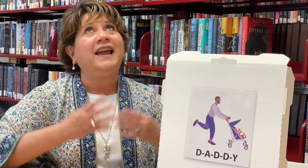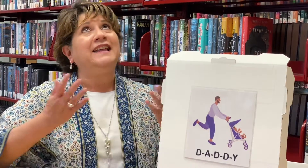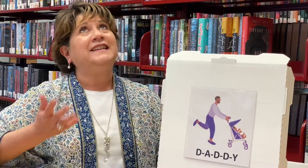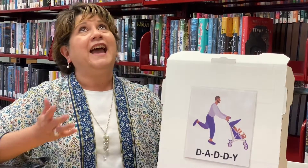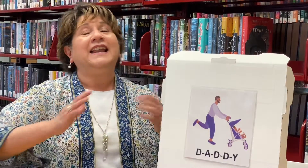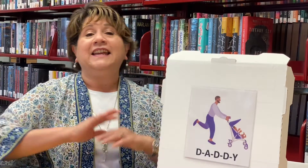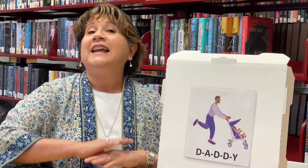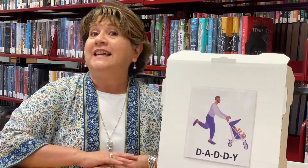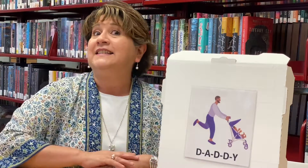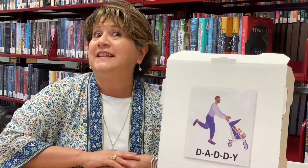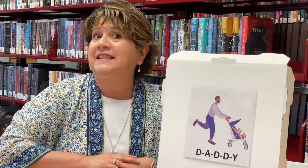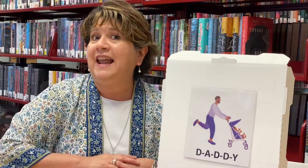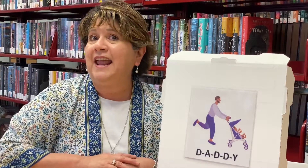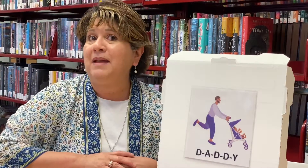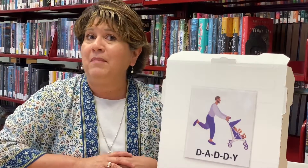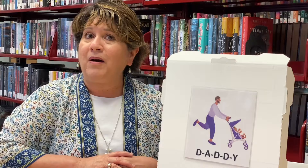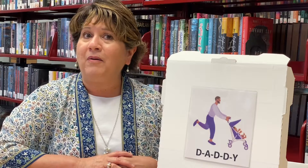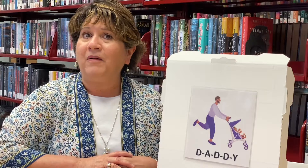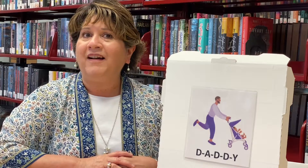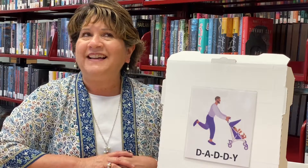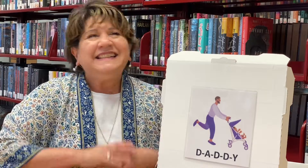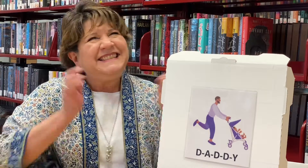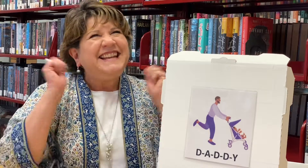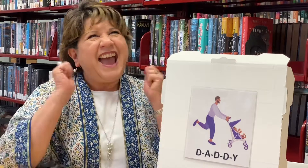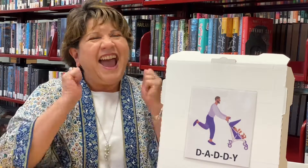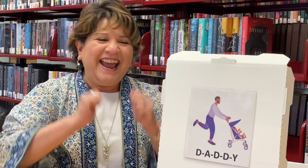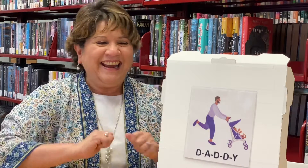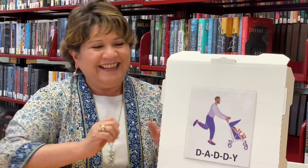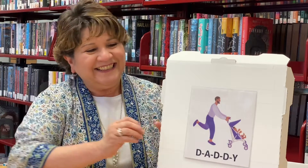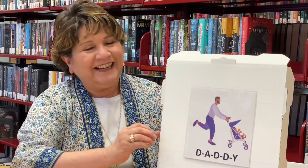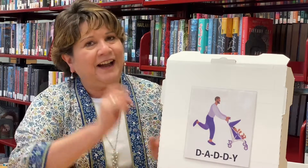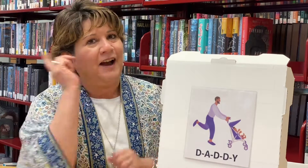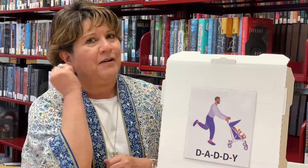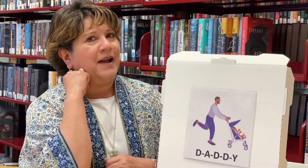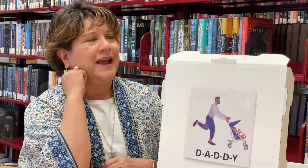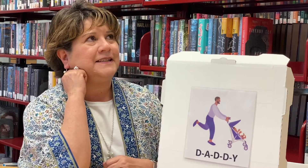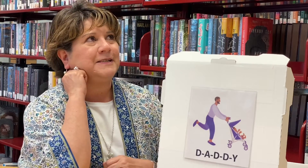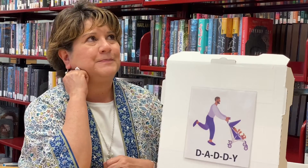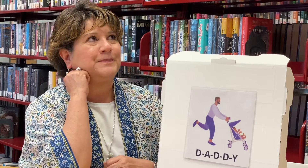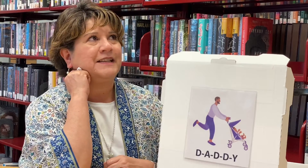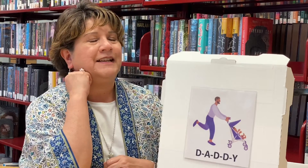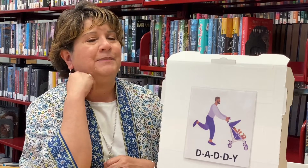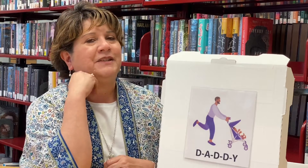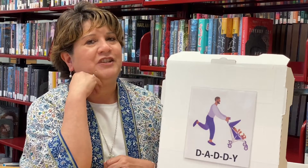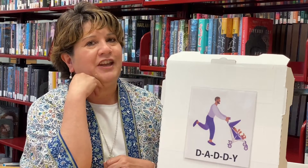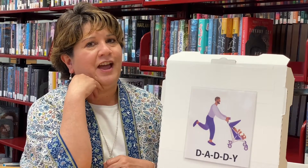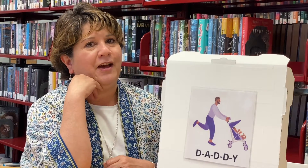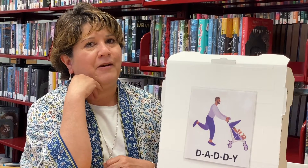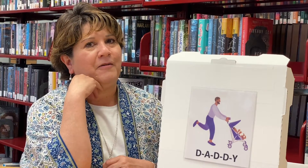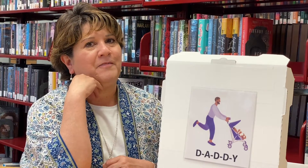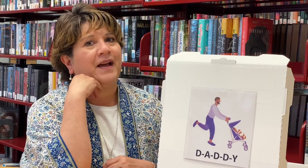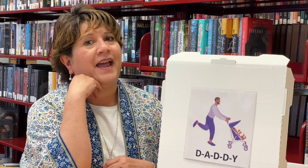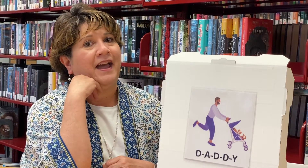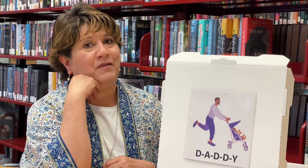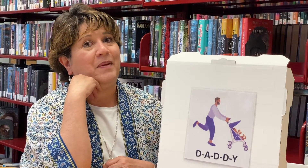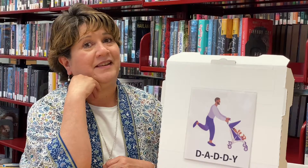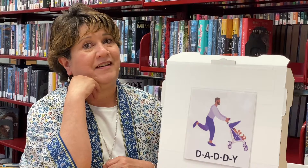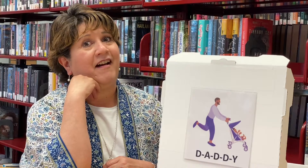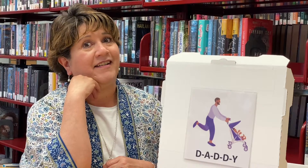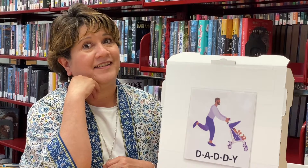and Daddy is his name-o Yay! All right but you know I have a pet dog?